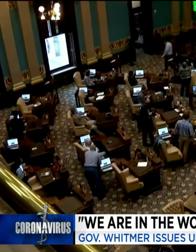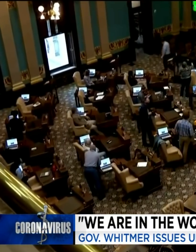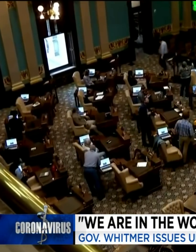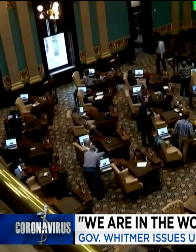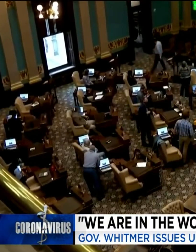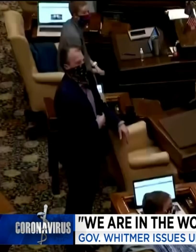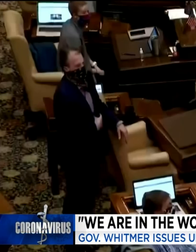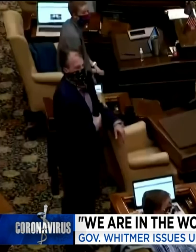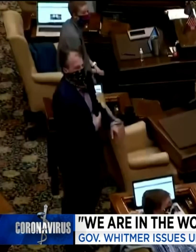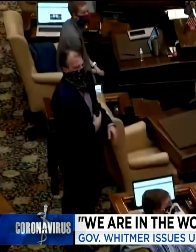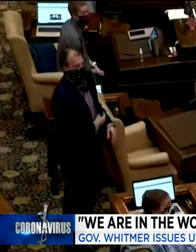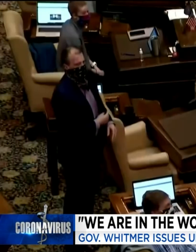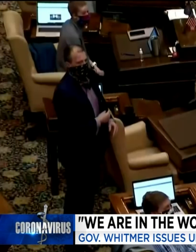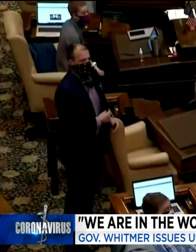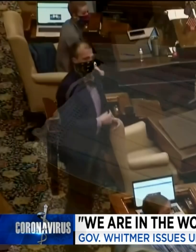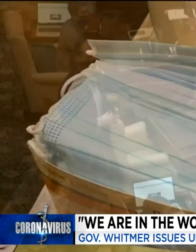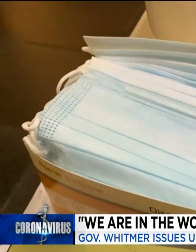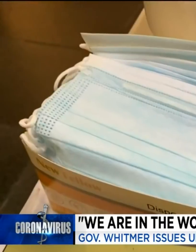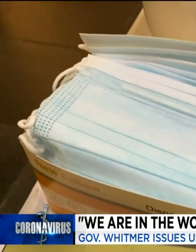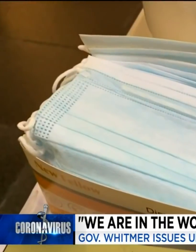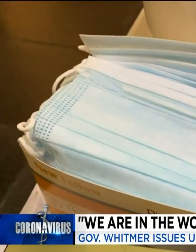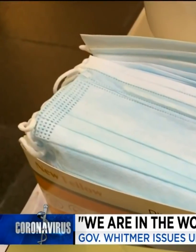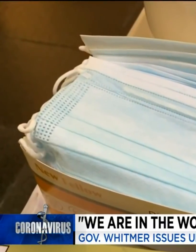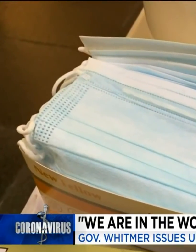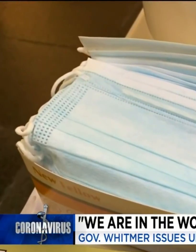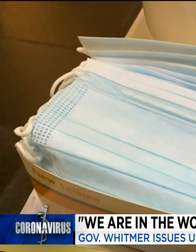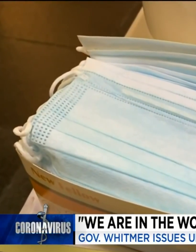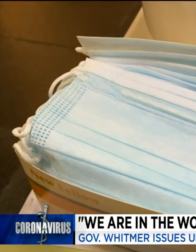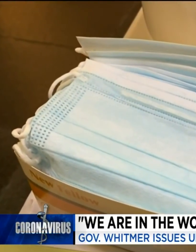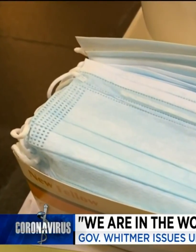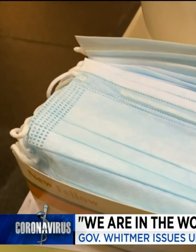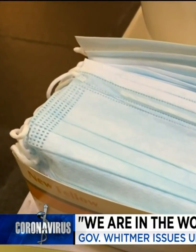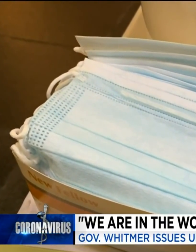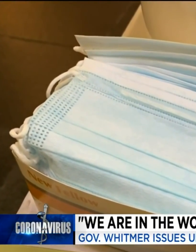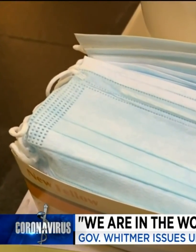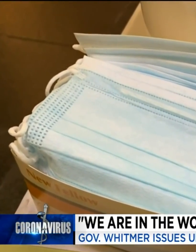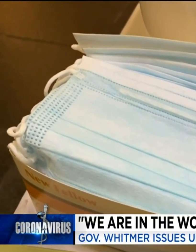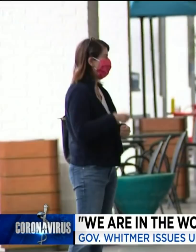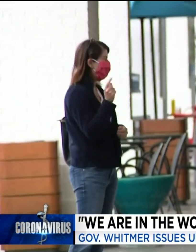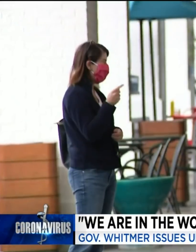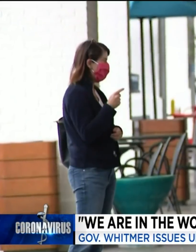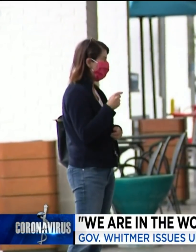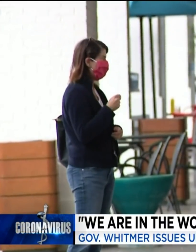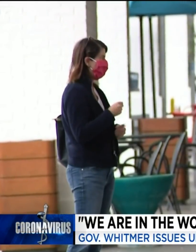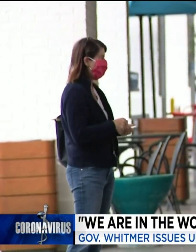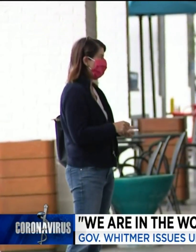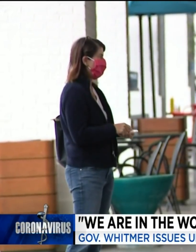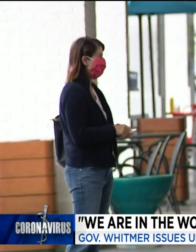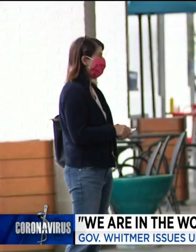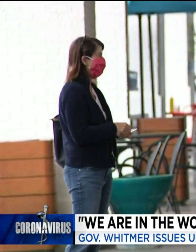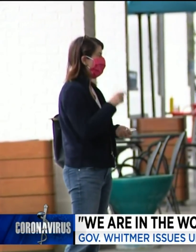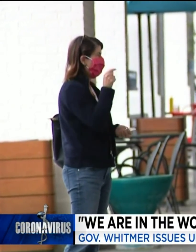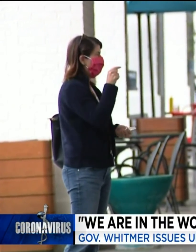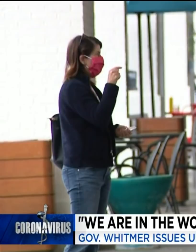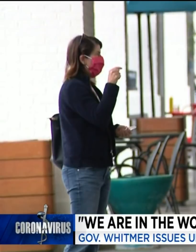Mara: SHE HAD HARSH WORDS FOR THE LEGISLATURE. MICHIGAN ALREADY HAS A MASK MANDATE IN PLACE THREW THE